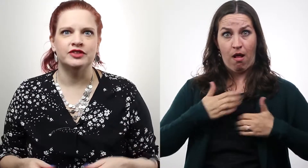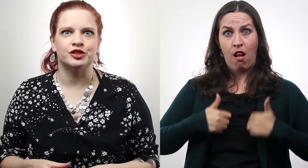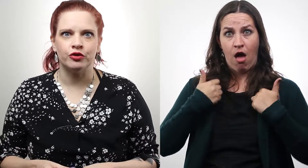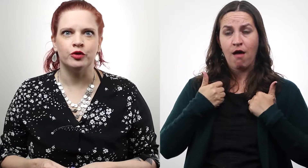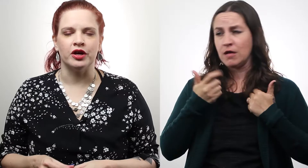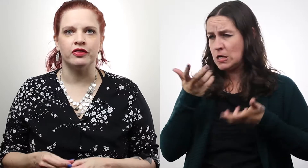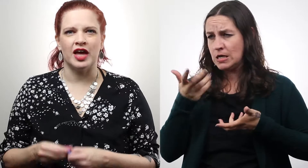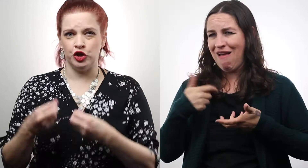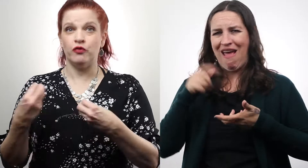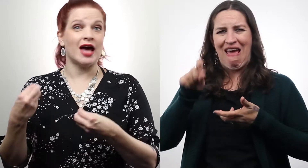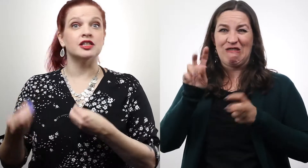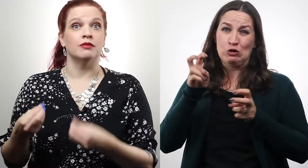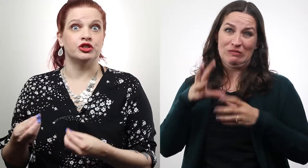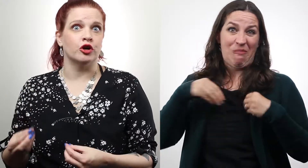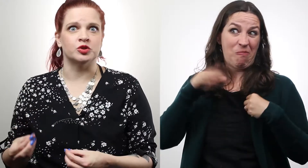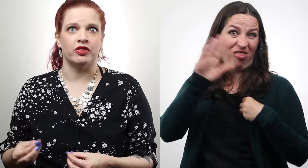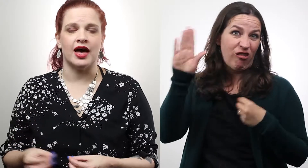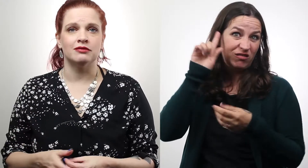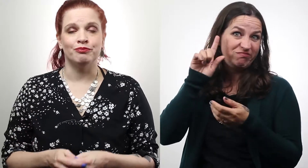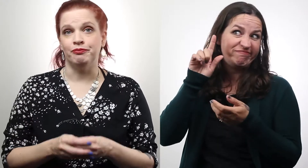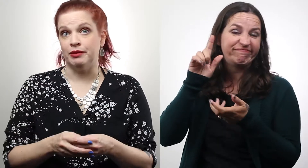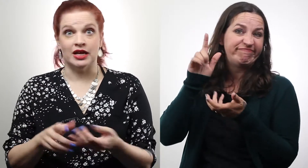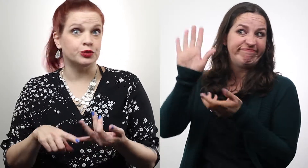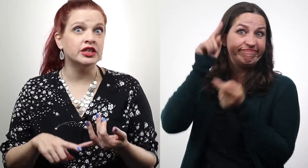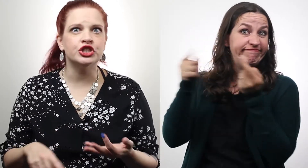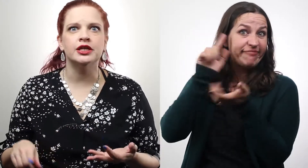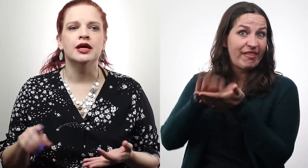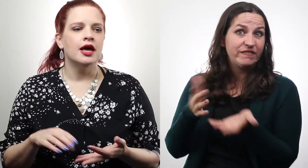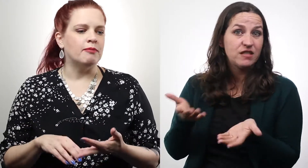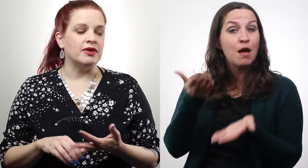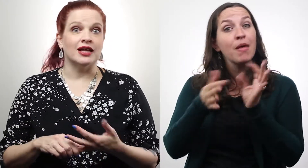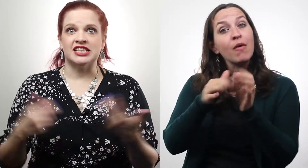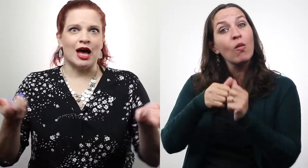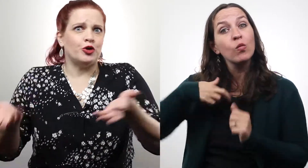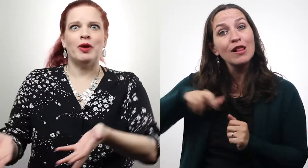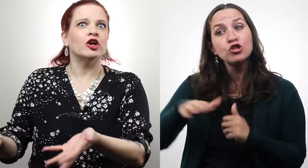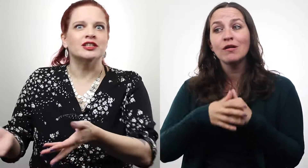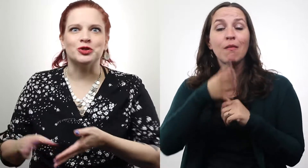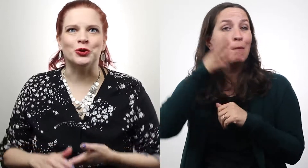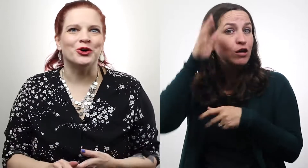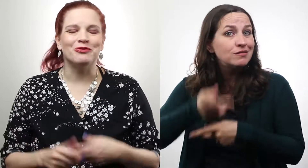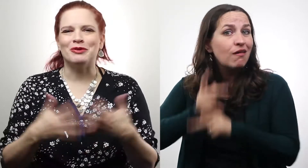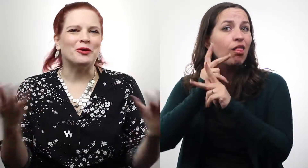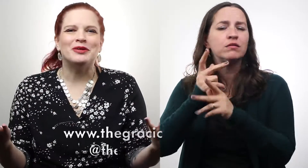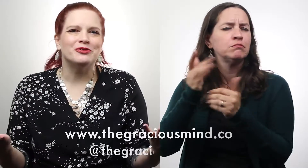have disagreed with and you've had to come to terms with that. Maybe that's religion. Maybe that's how you parent, or you know, it could be